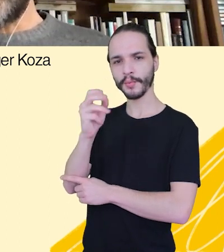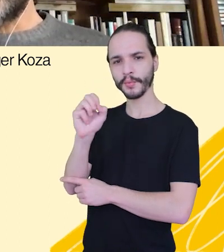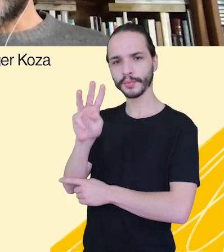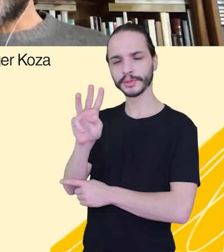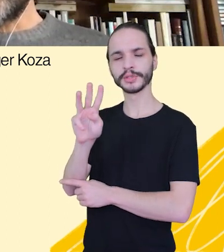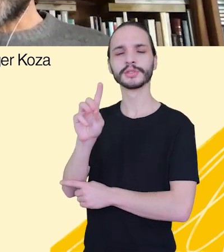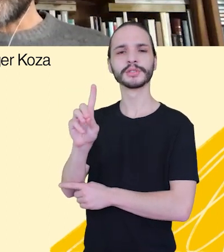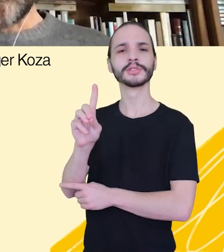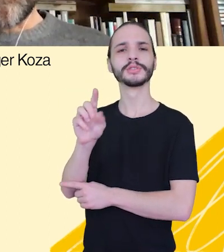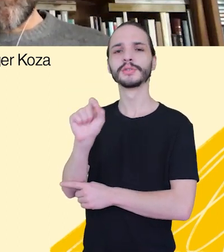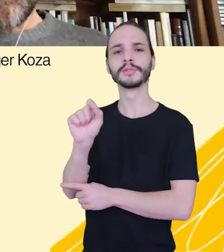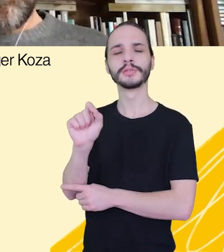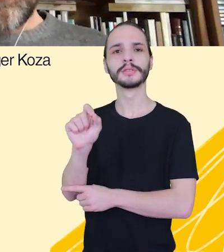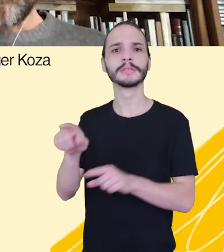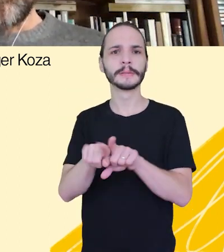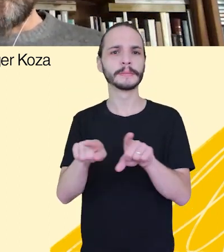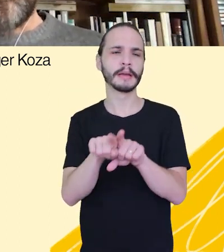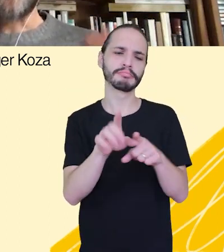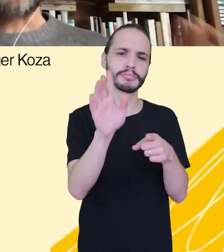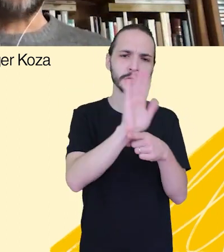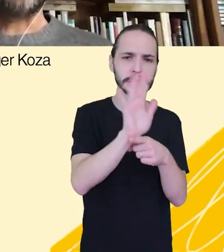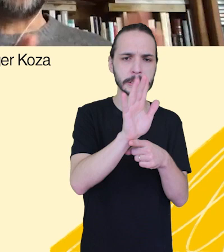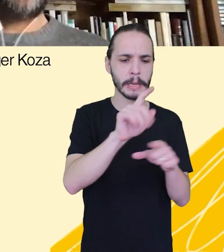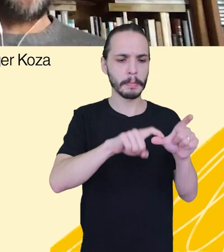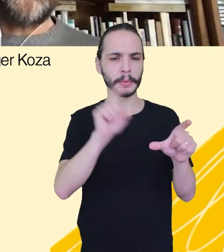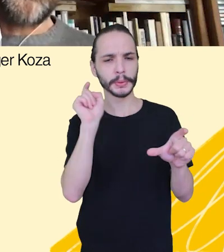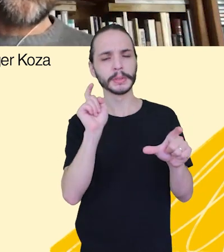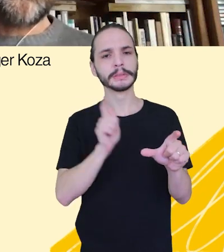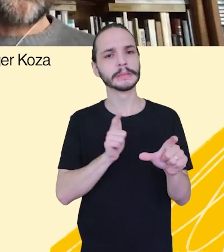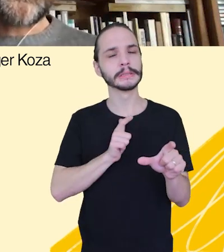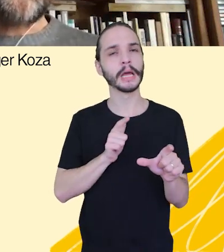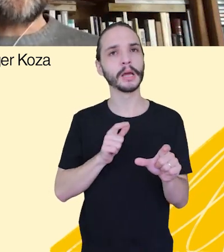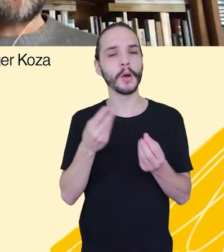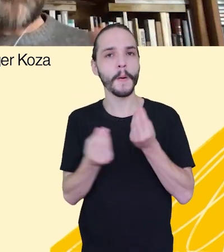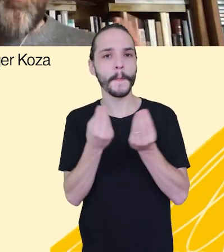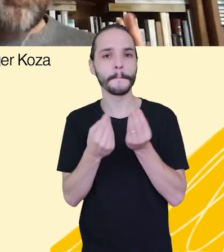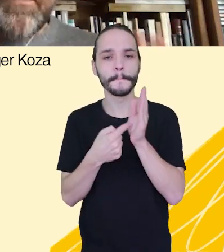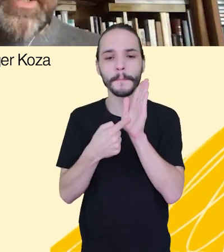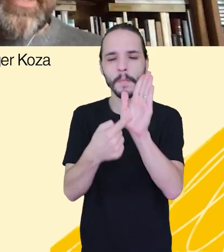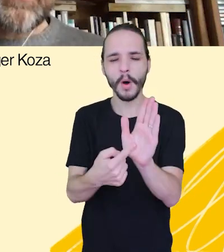There are certain ways to portray certain feelings. There is a kind of code of that.